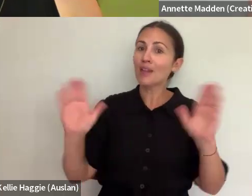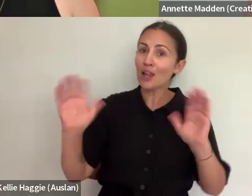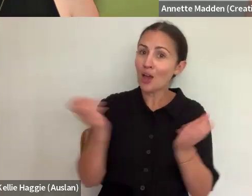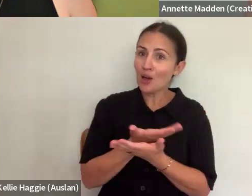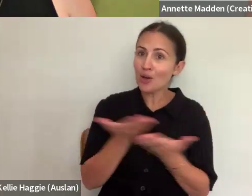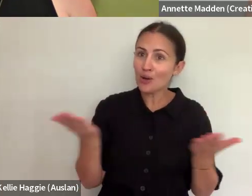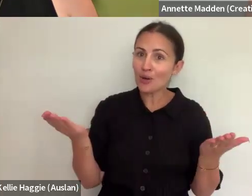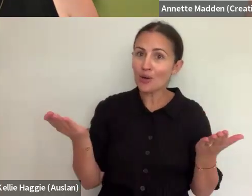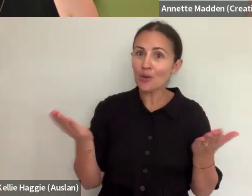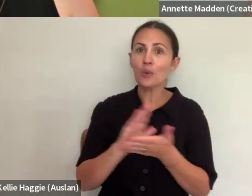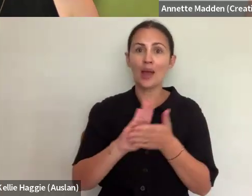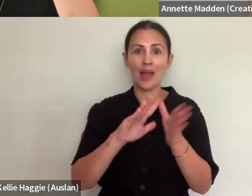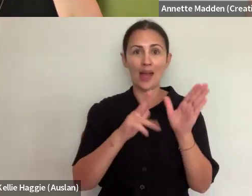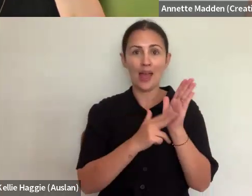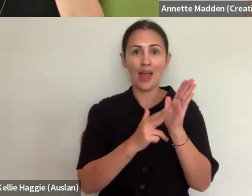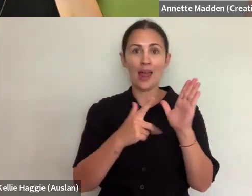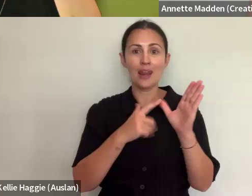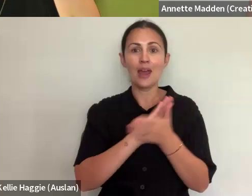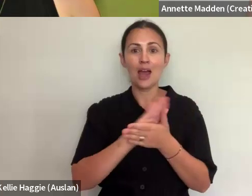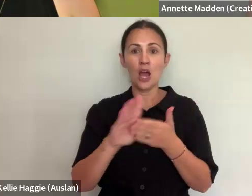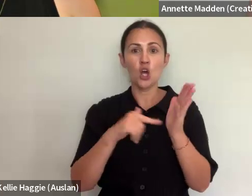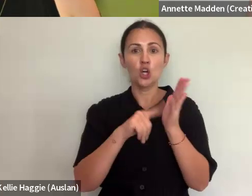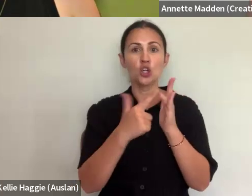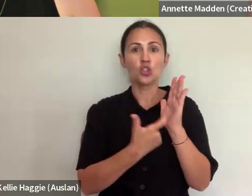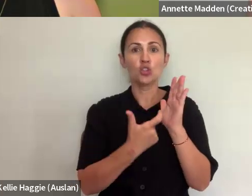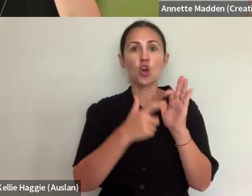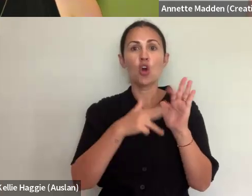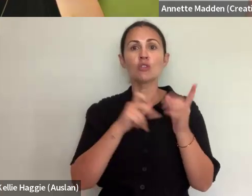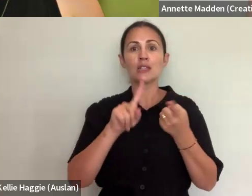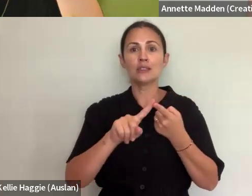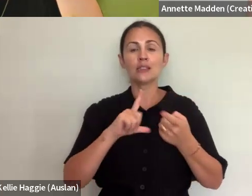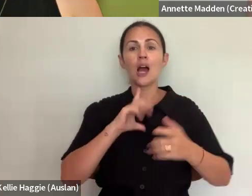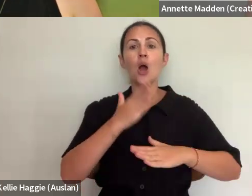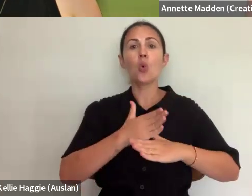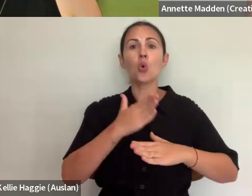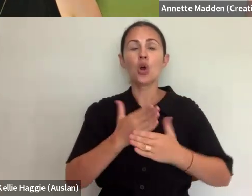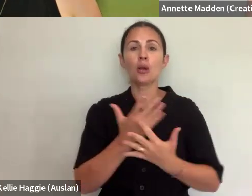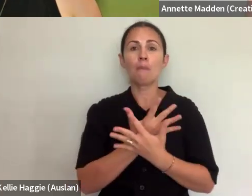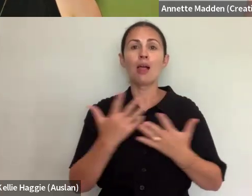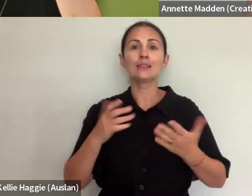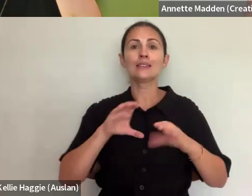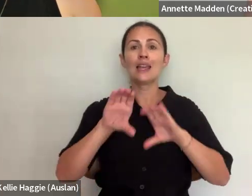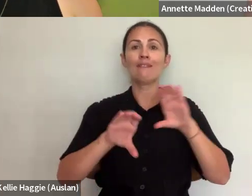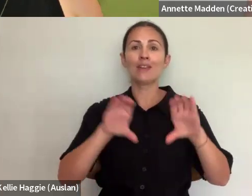And I would also like to hand over to my colleague, Anna, to introduce herself. Hi everyone, my name